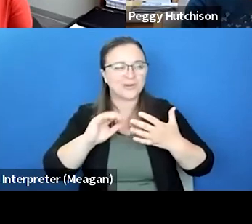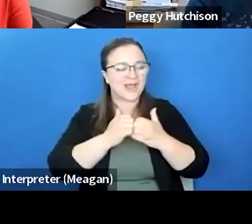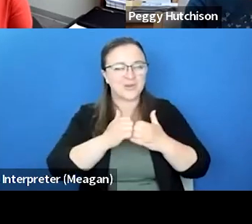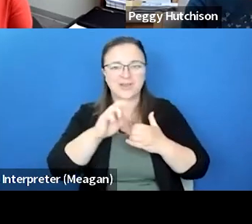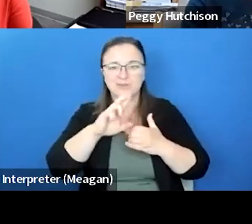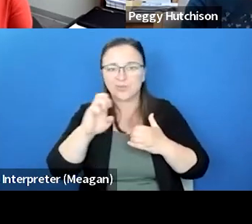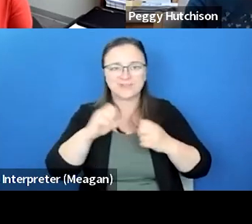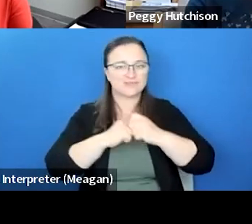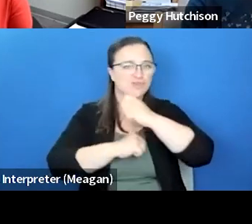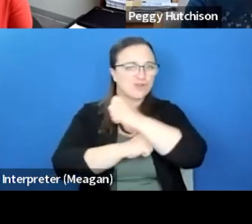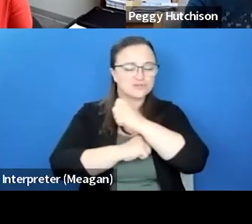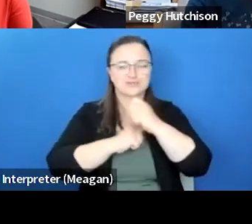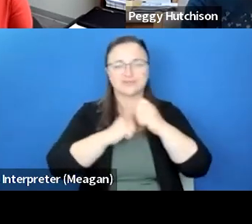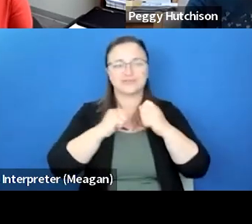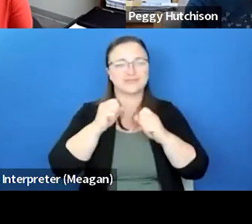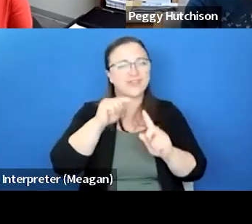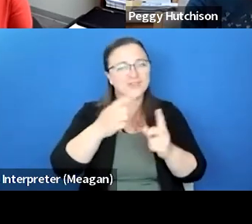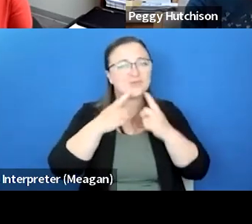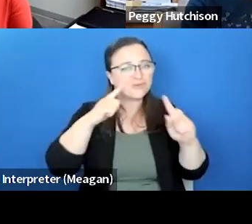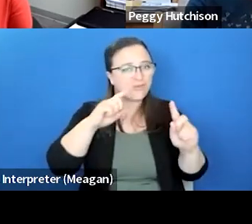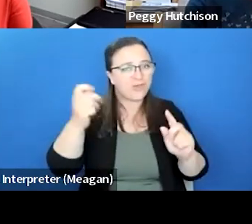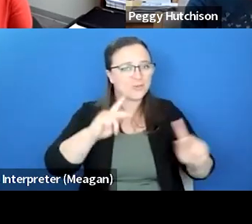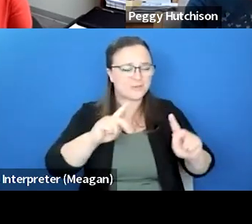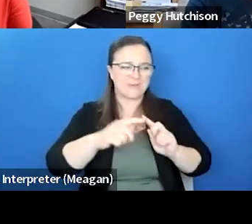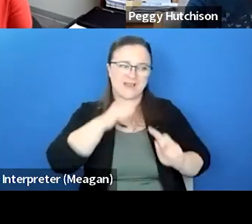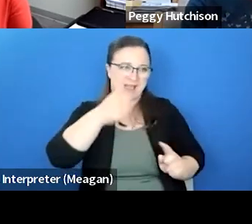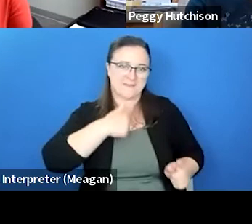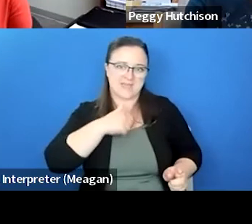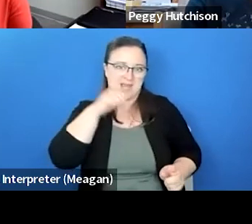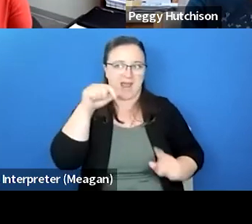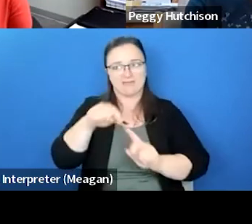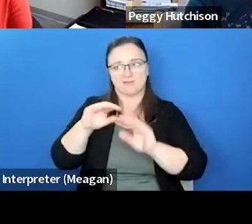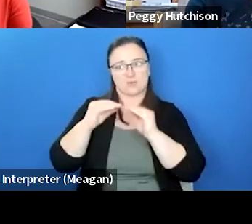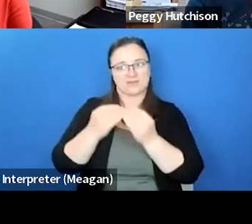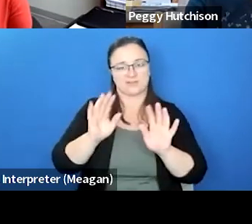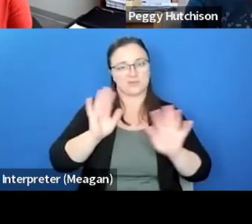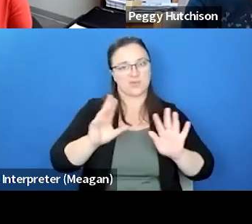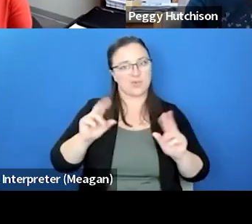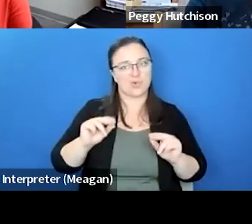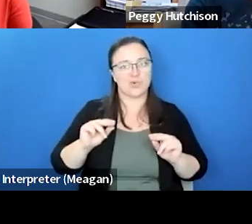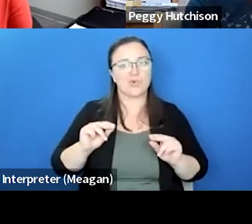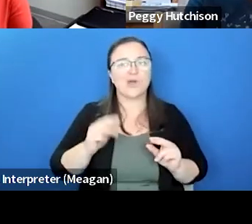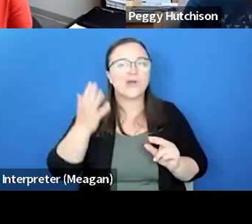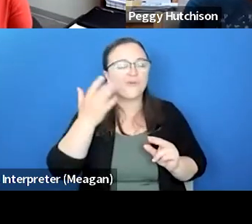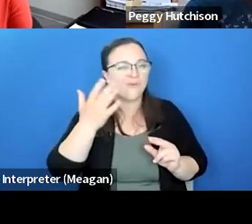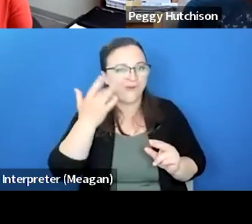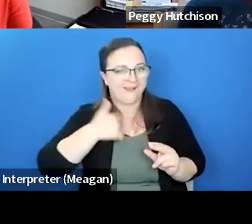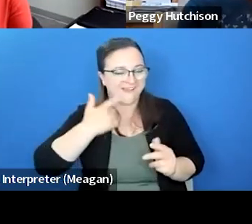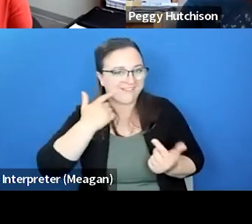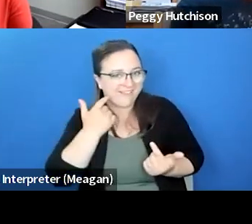And this can work for other people, but not for me, not for this organization. And the reason I'm chuckling is because I cannot tell you